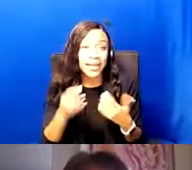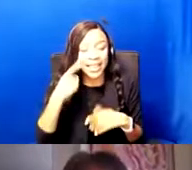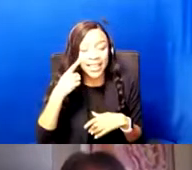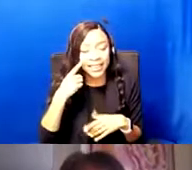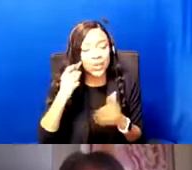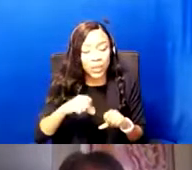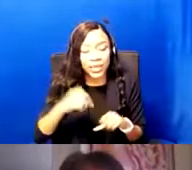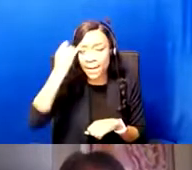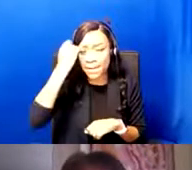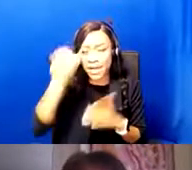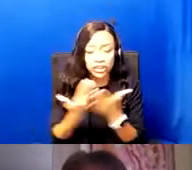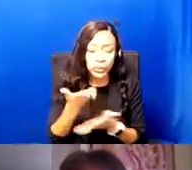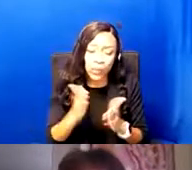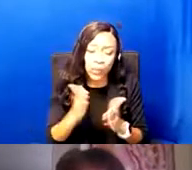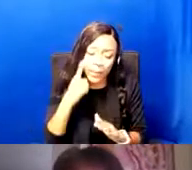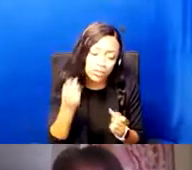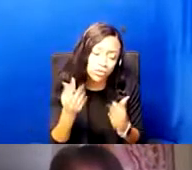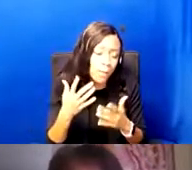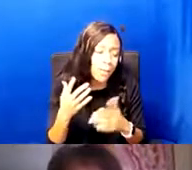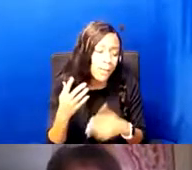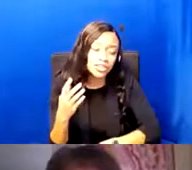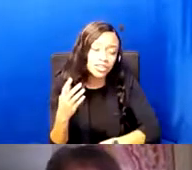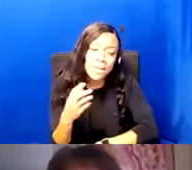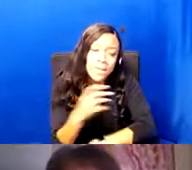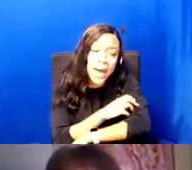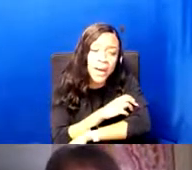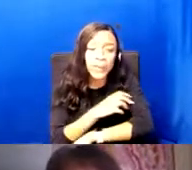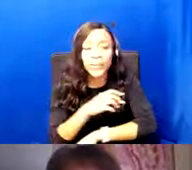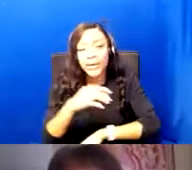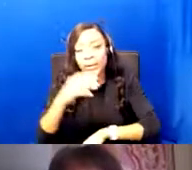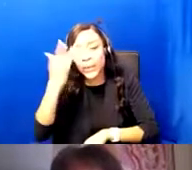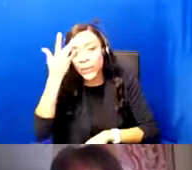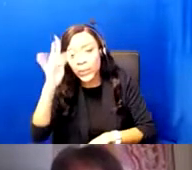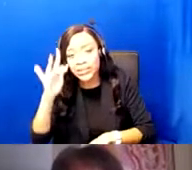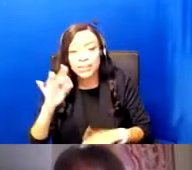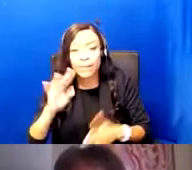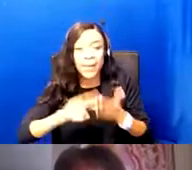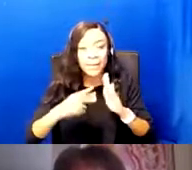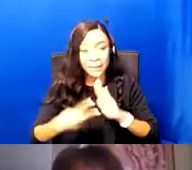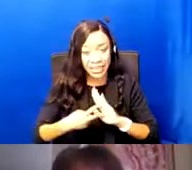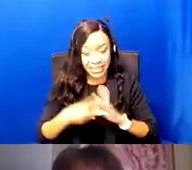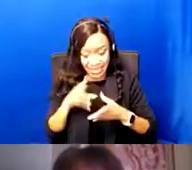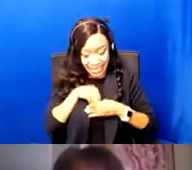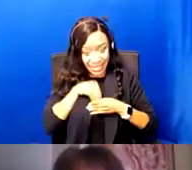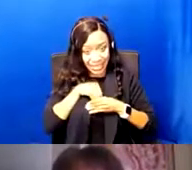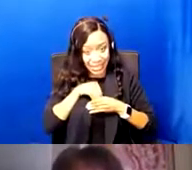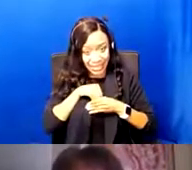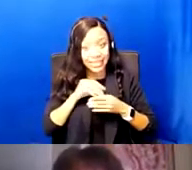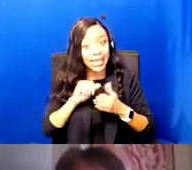and wisdom and meaning in our bodies. And we need to keep sharing that with each other. I do wonder if there is a way to also